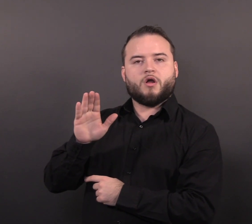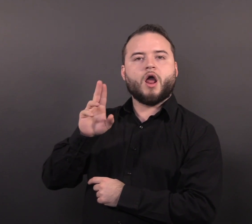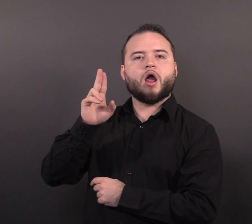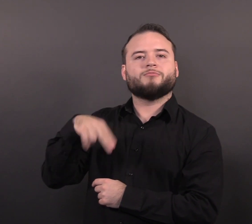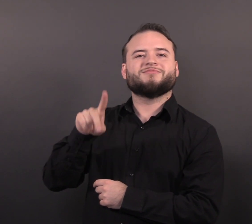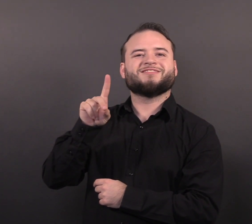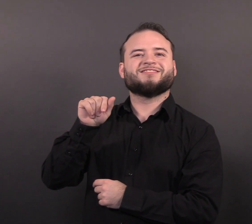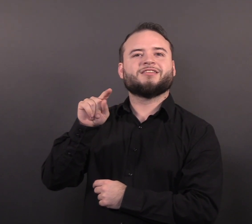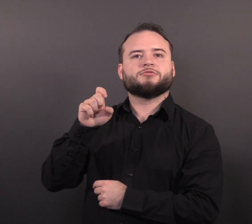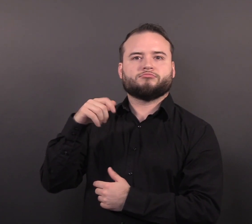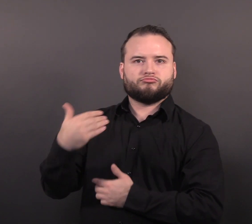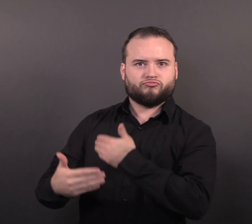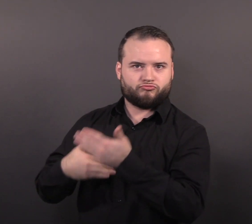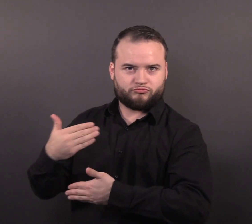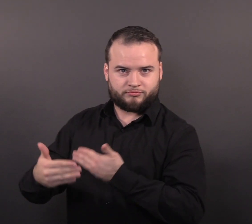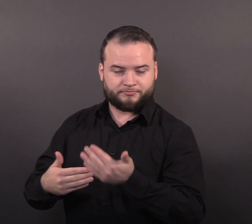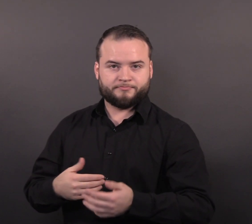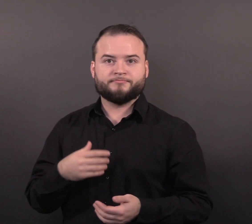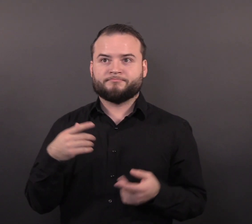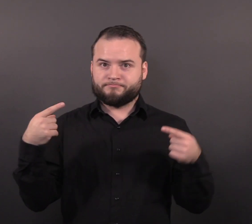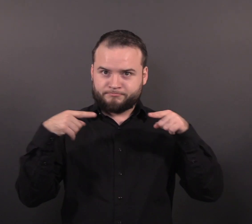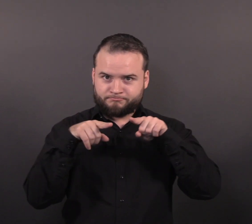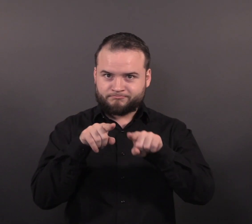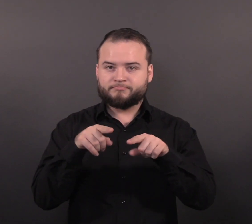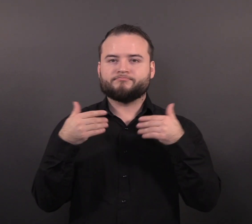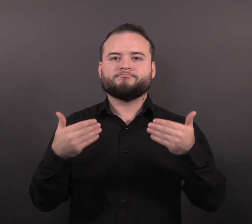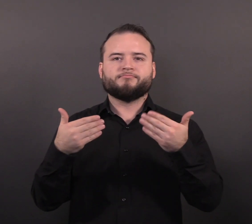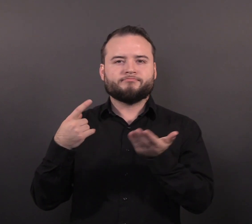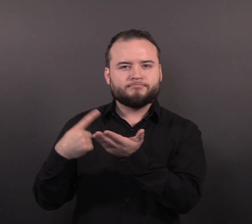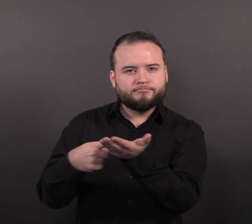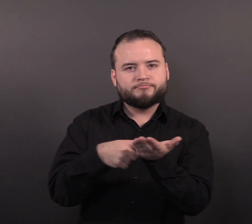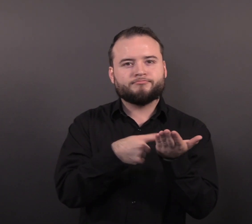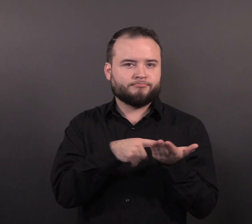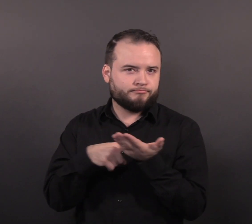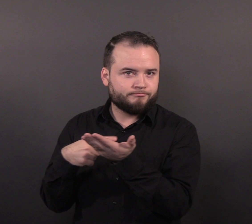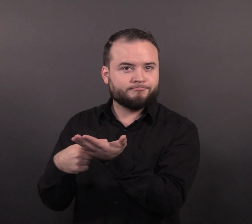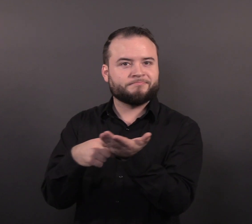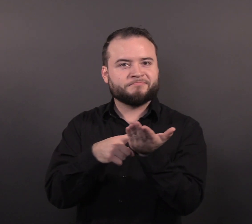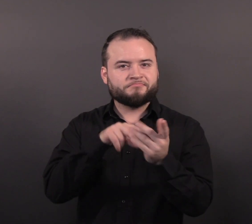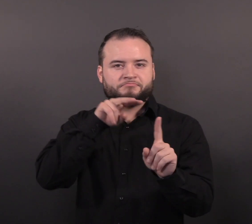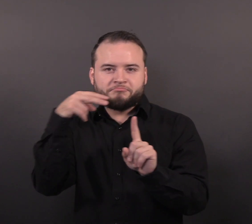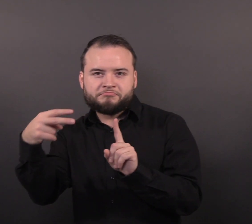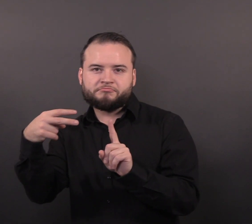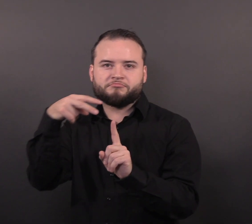views from a range of experts, as well as countries and the general public,